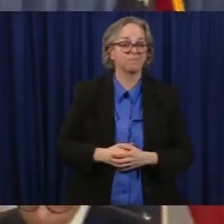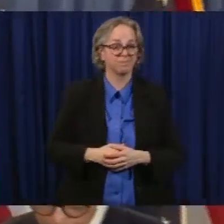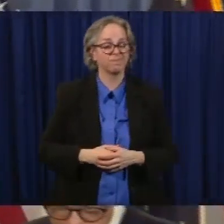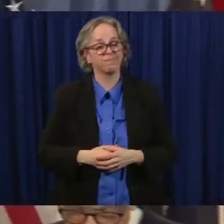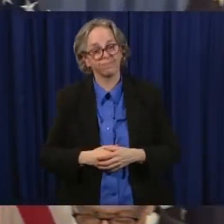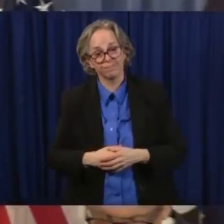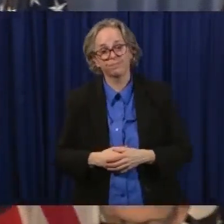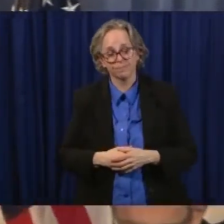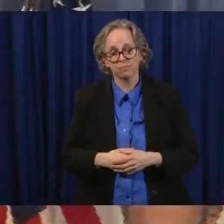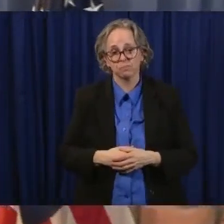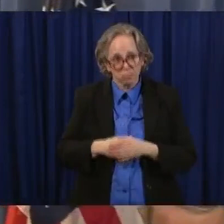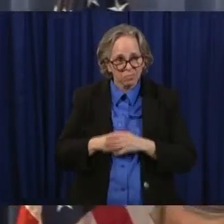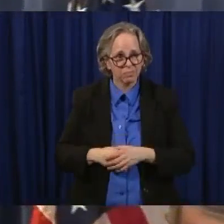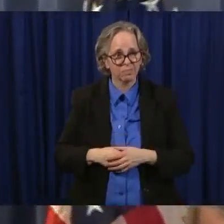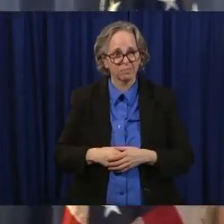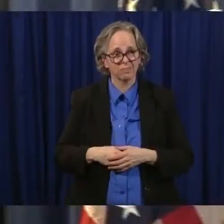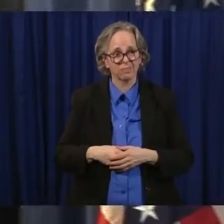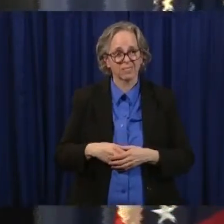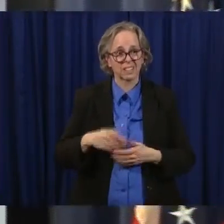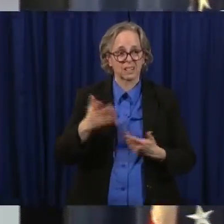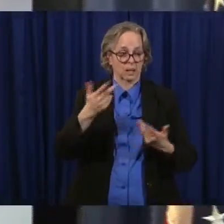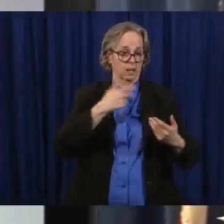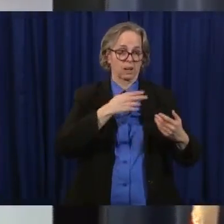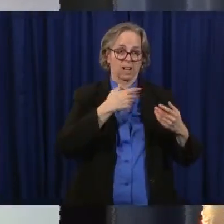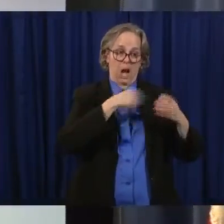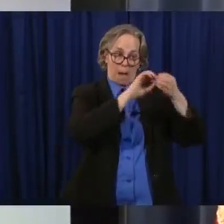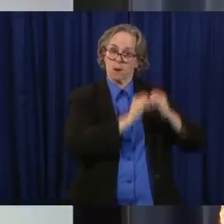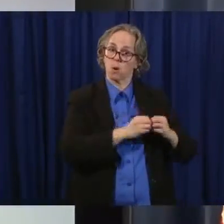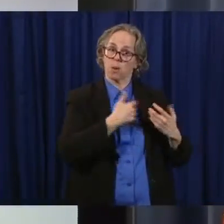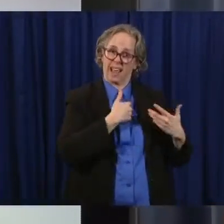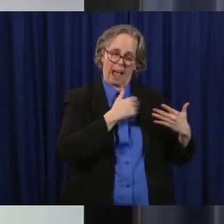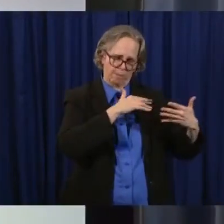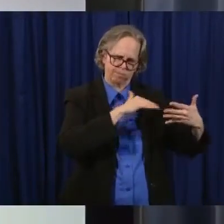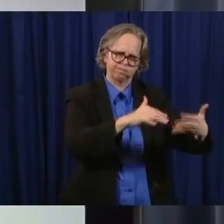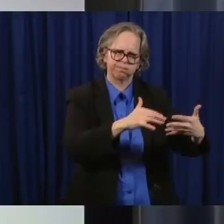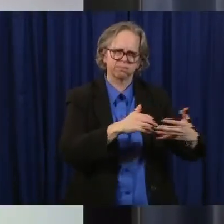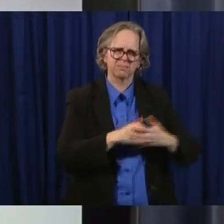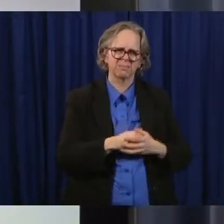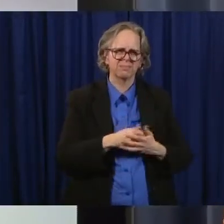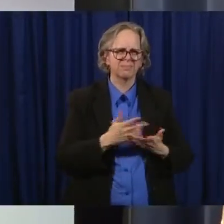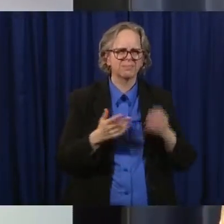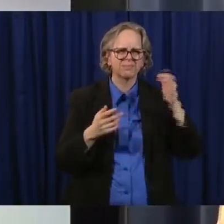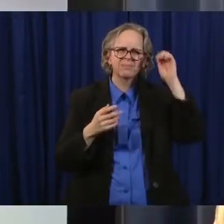HOME AND WANT TO HAVE SOME GUIDELINES THERE?